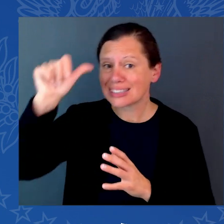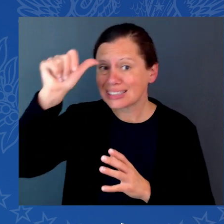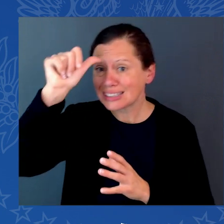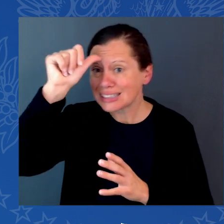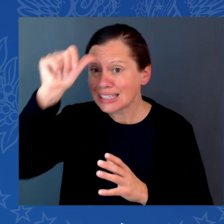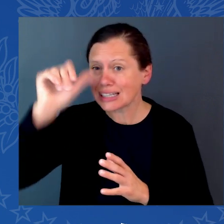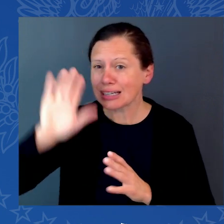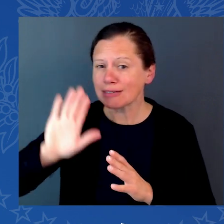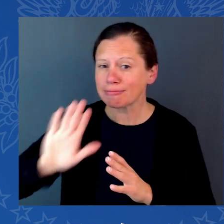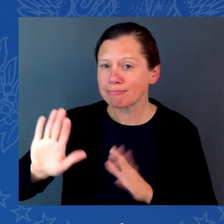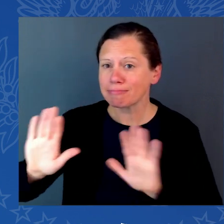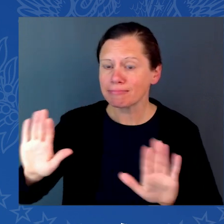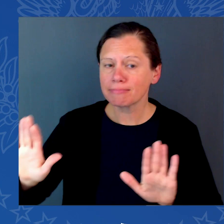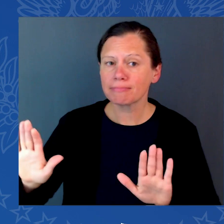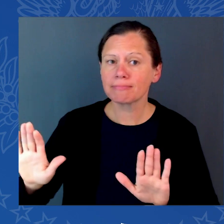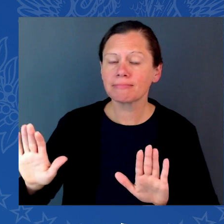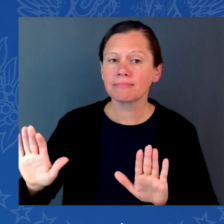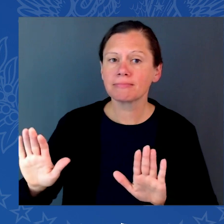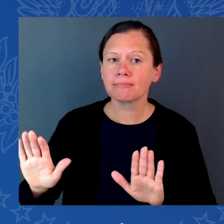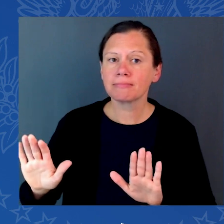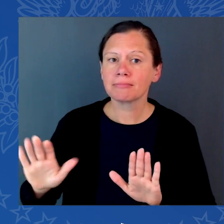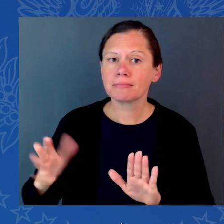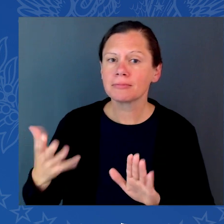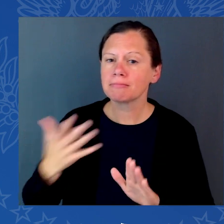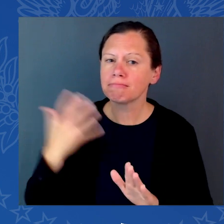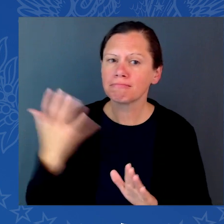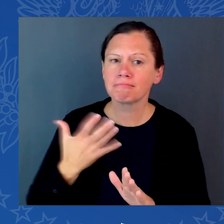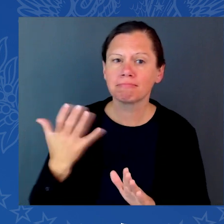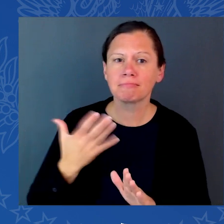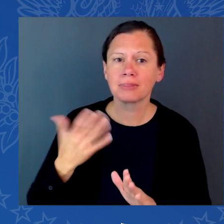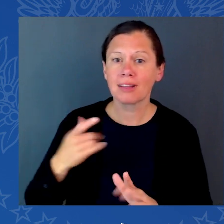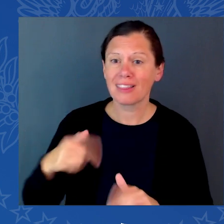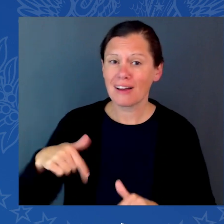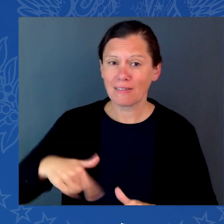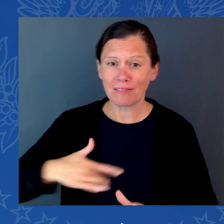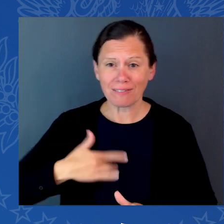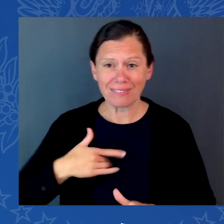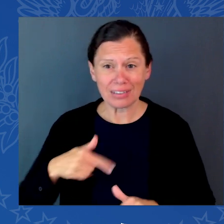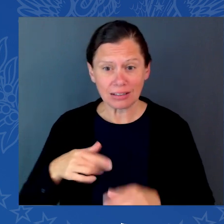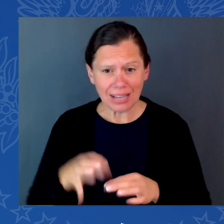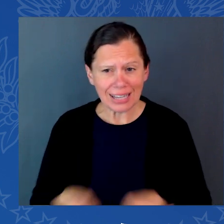investment in social, digital, and financial infrastructure